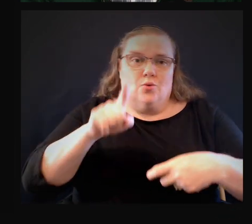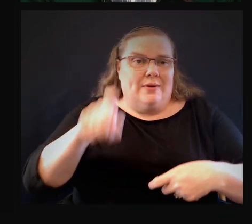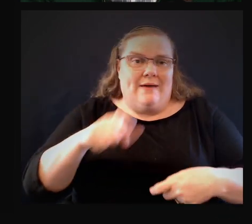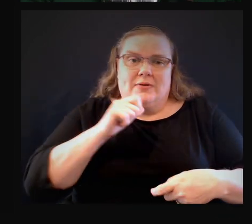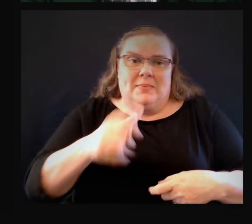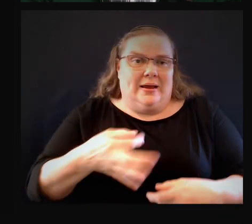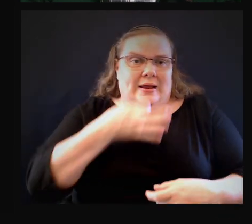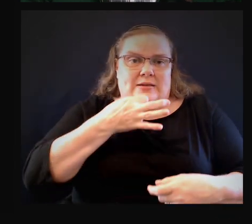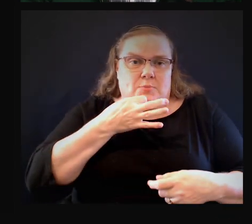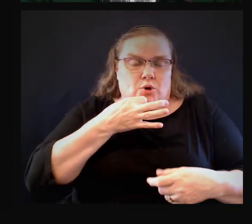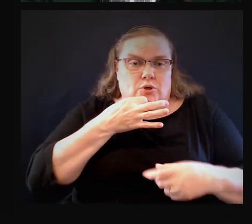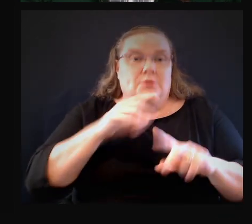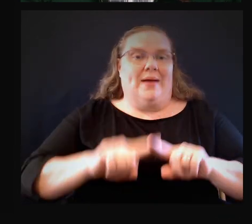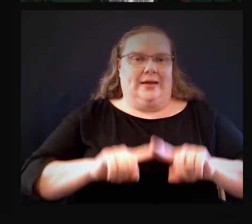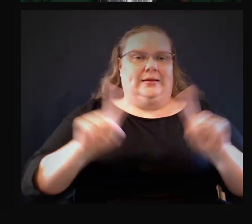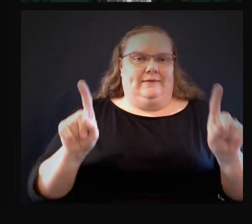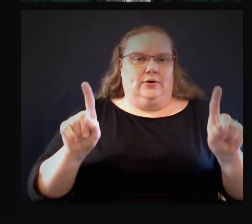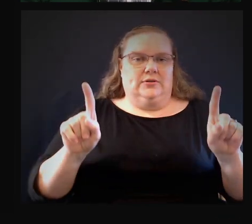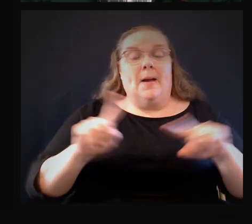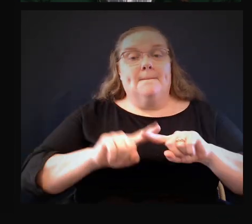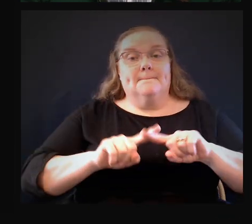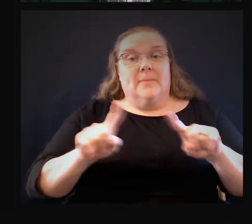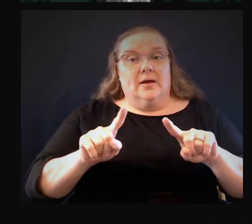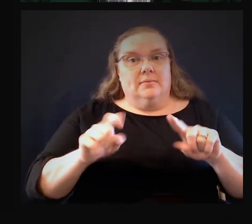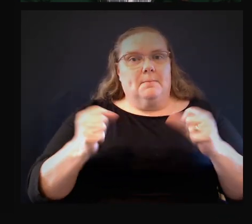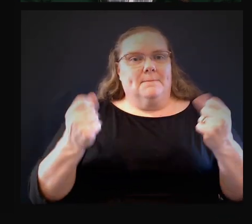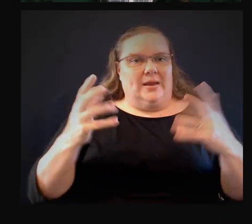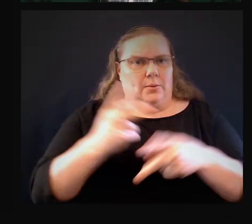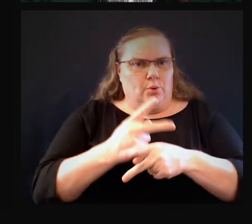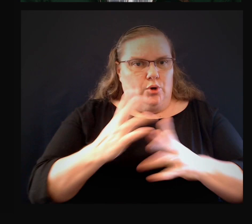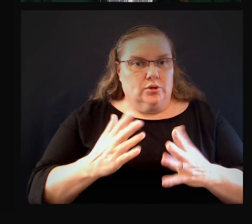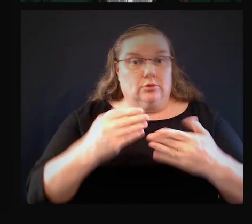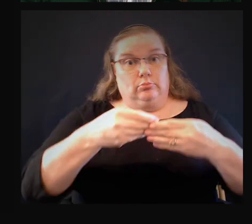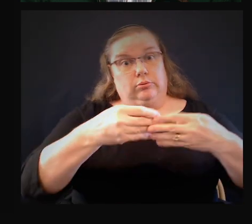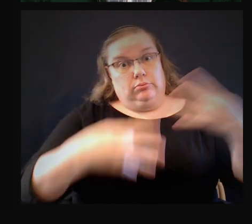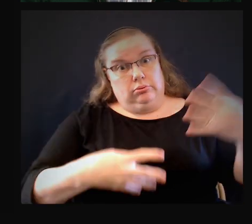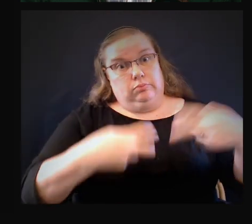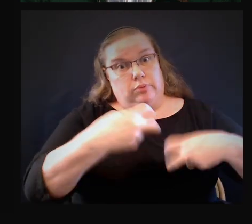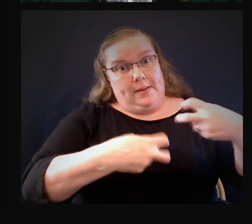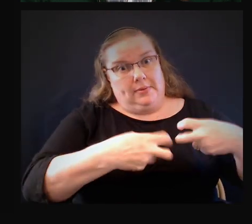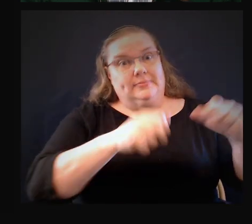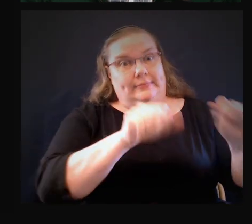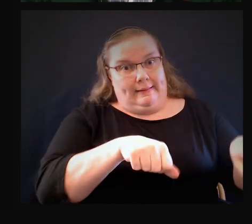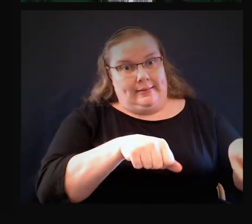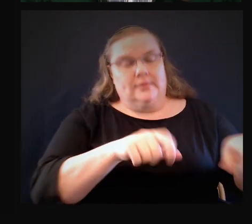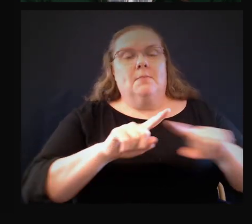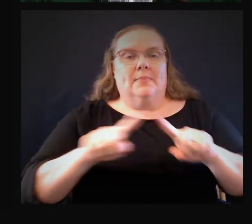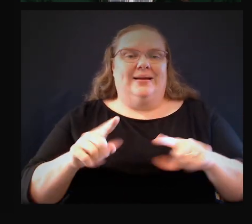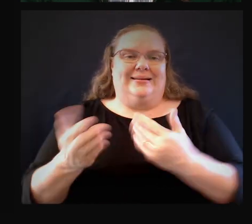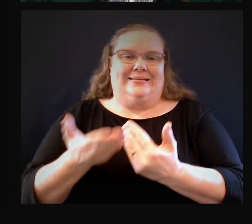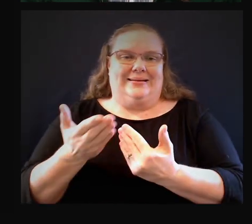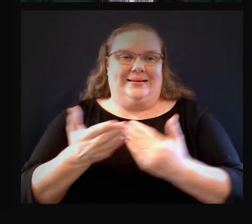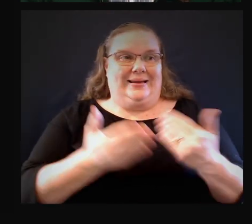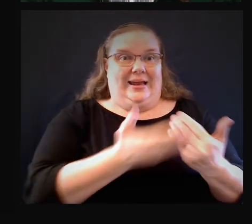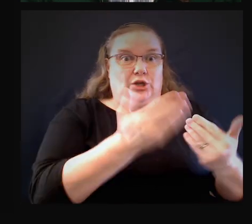As many producers will tell you, listing problems is easier than coming up with solutions. Dan and his team helped me understand